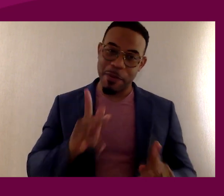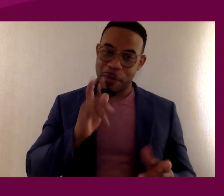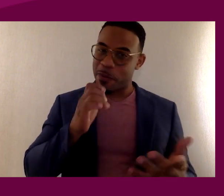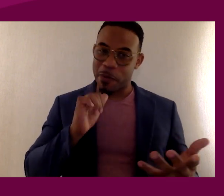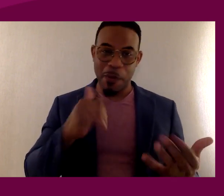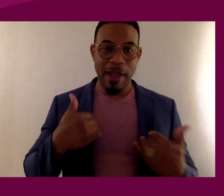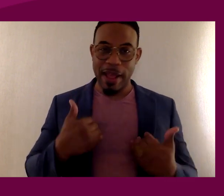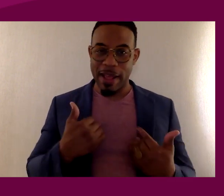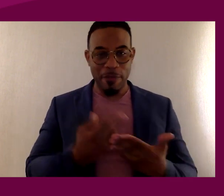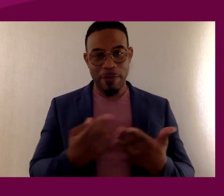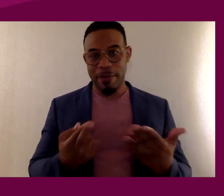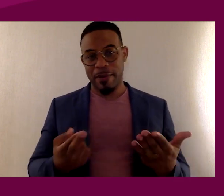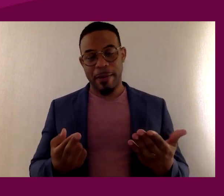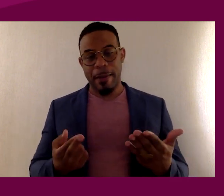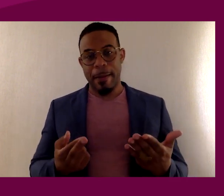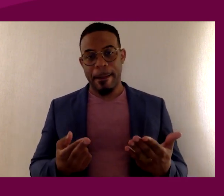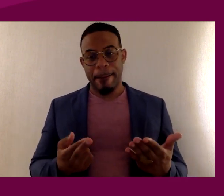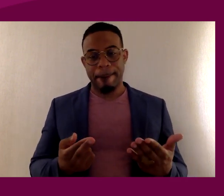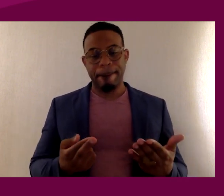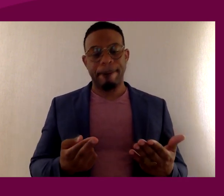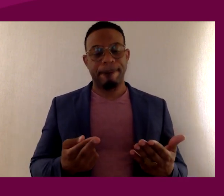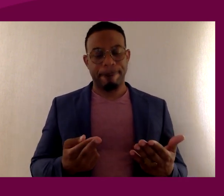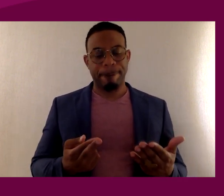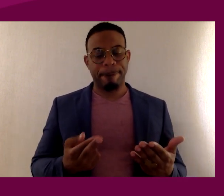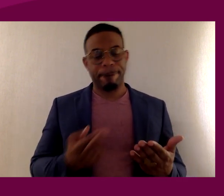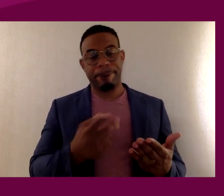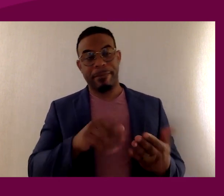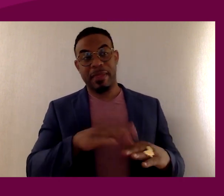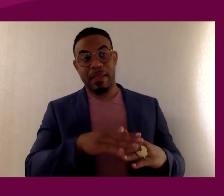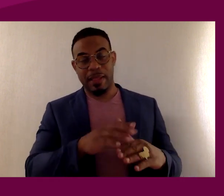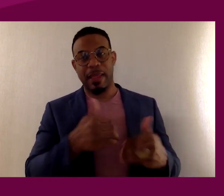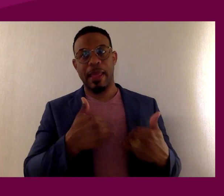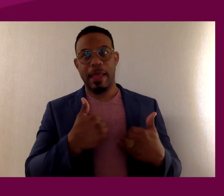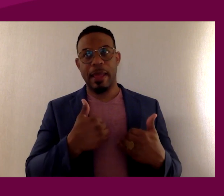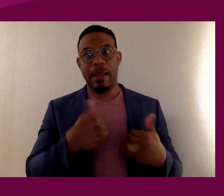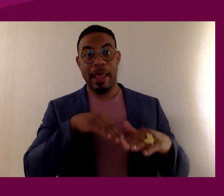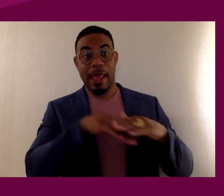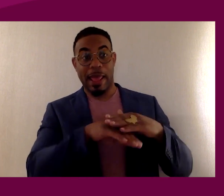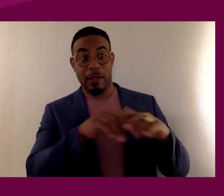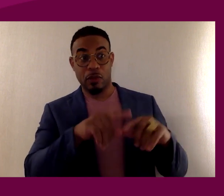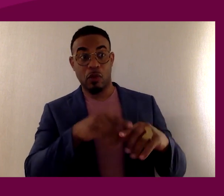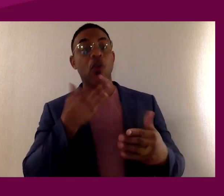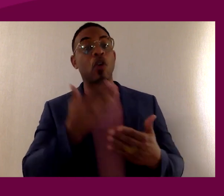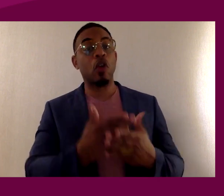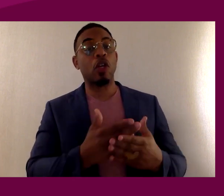But there are always disabled people who don't have these resources, and they at least had